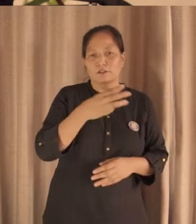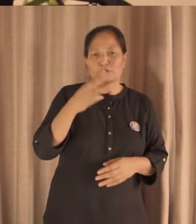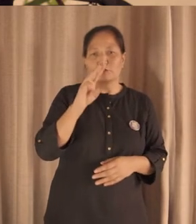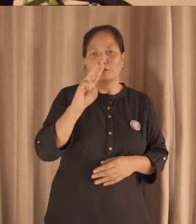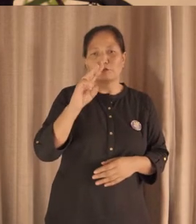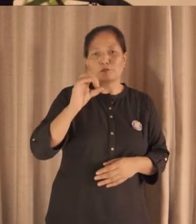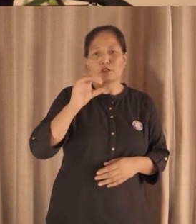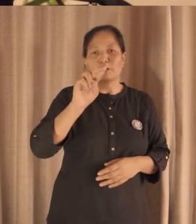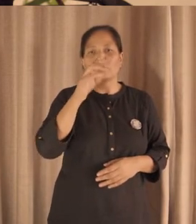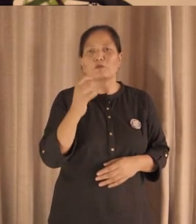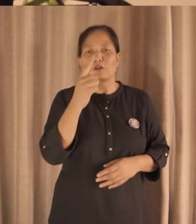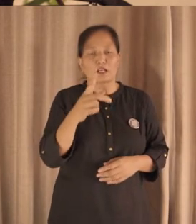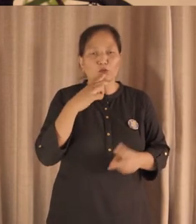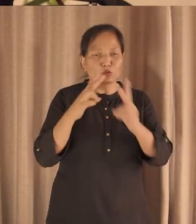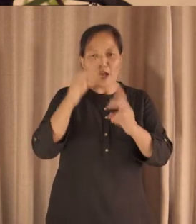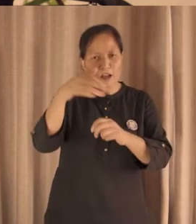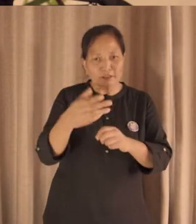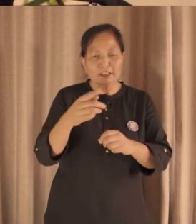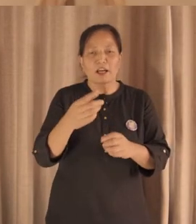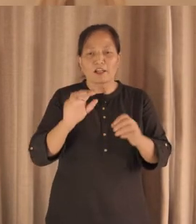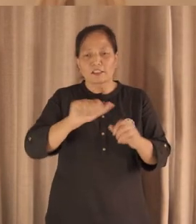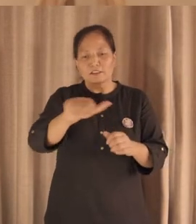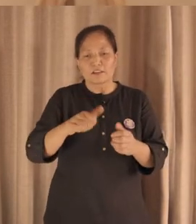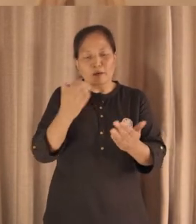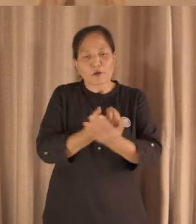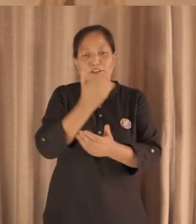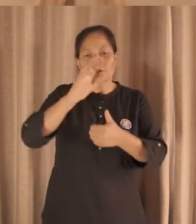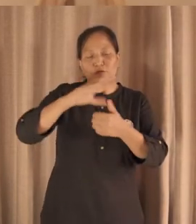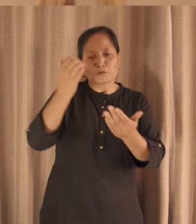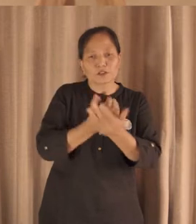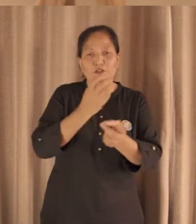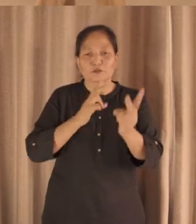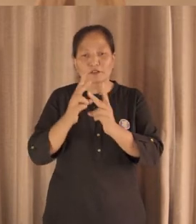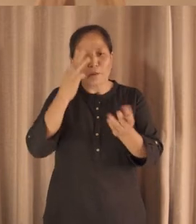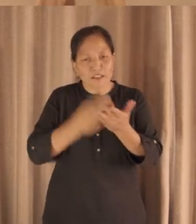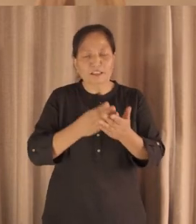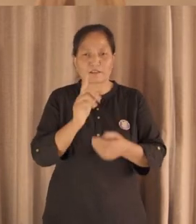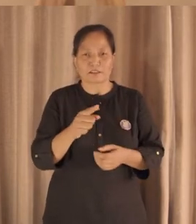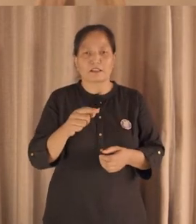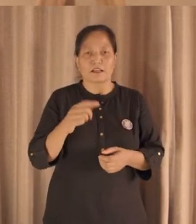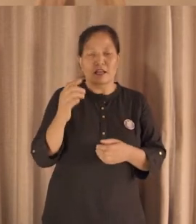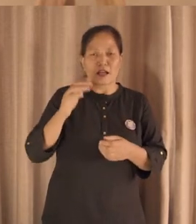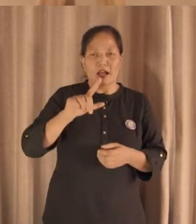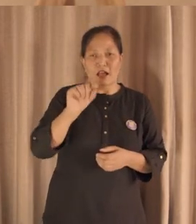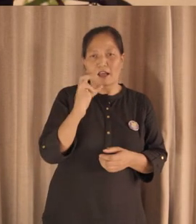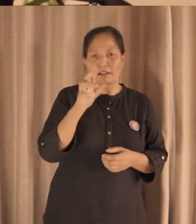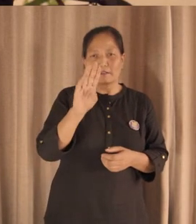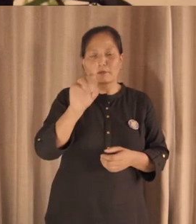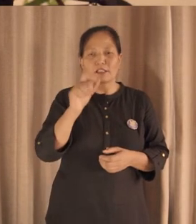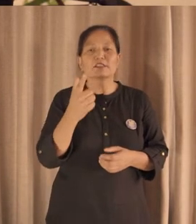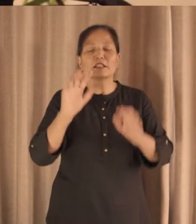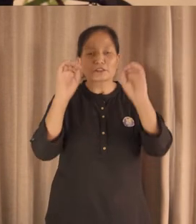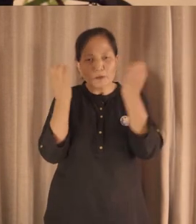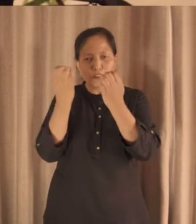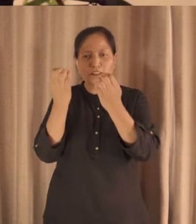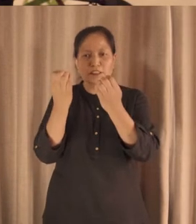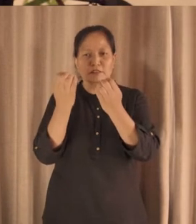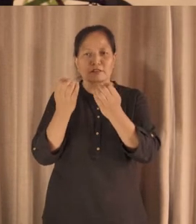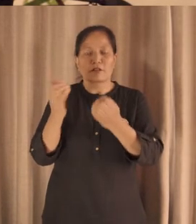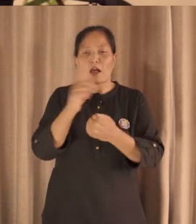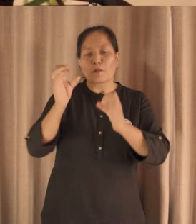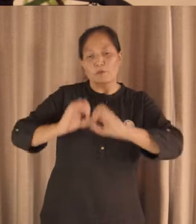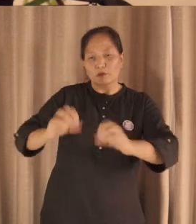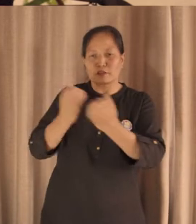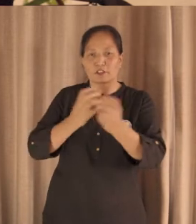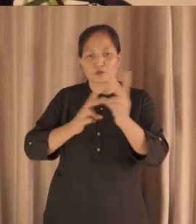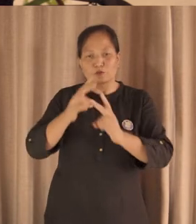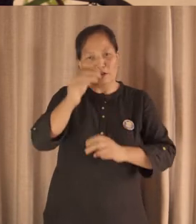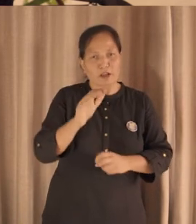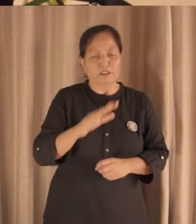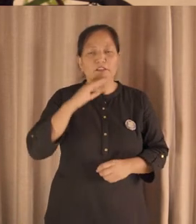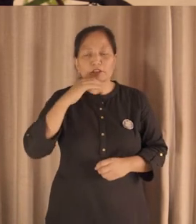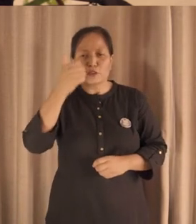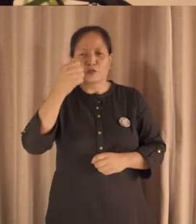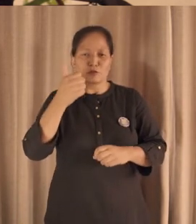society in black and white; saying that we don’t read or write or capabilities. This